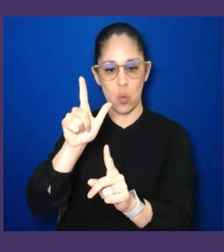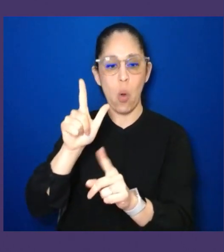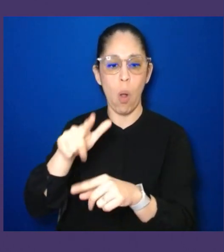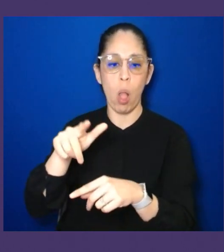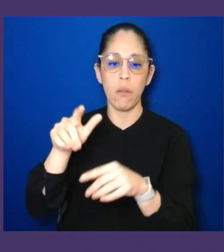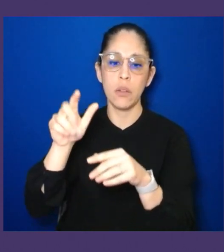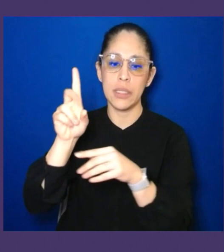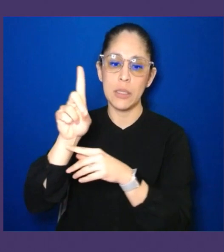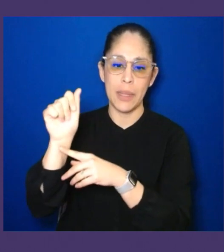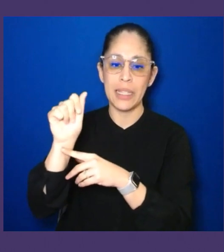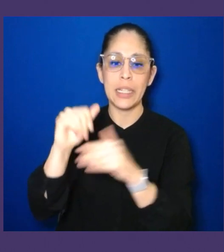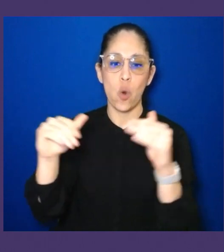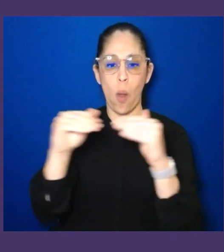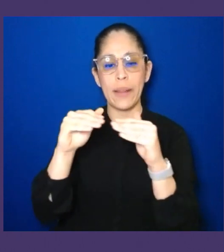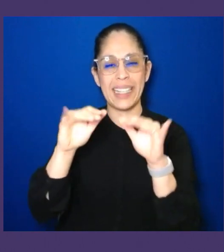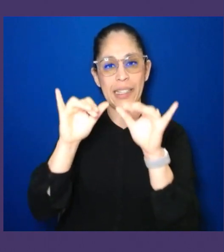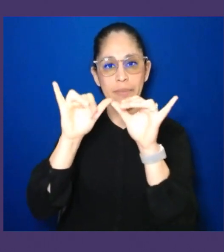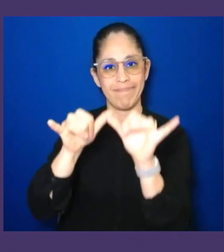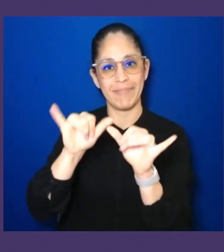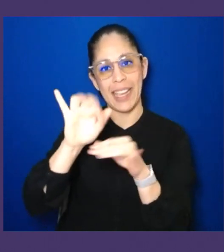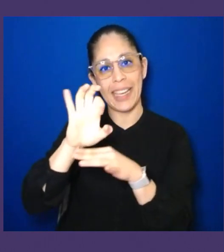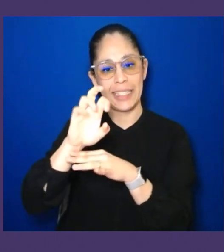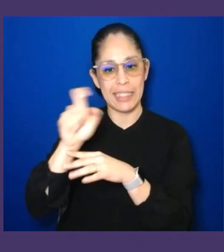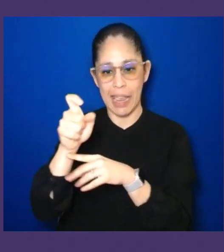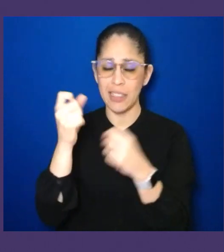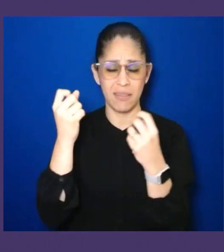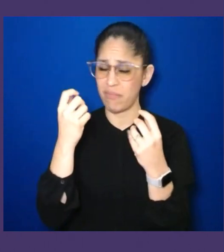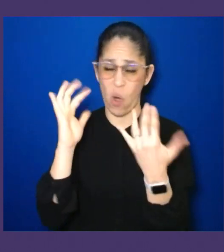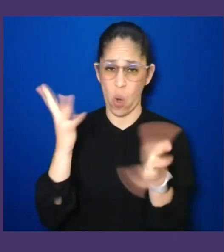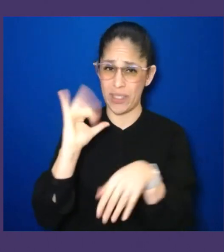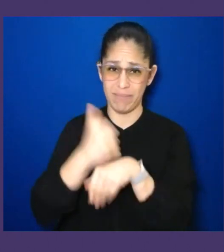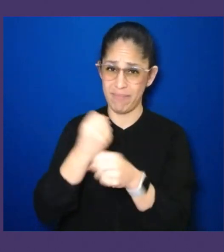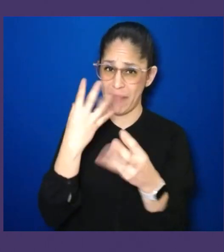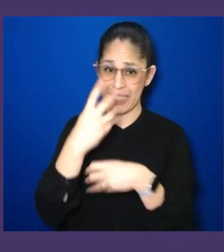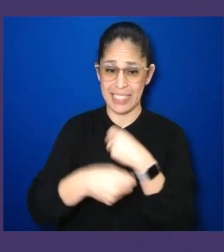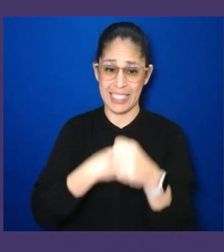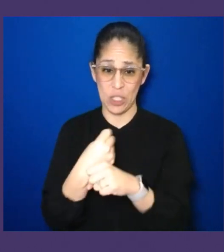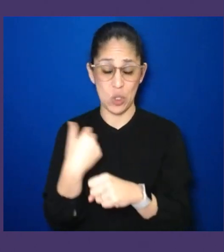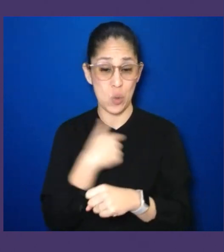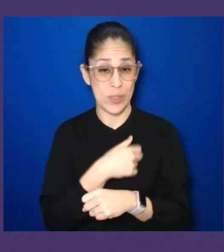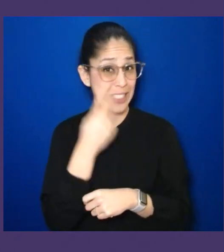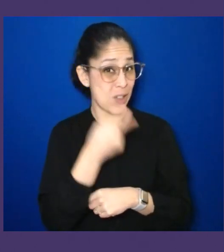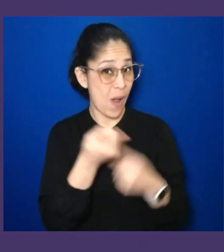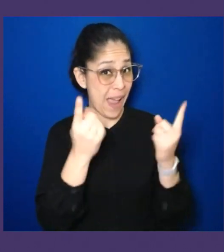we were very happy to see, in the 2023 Disability Equality